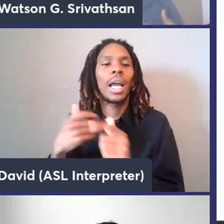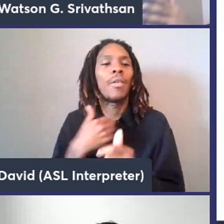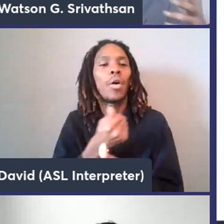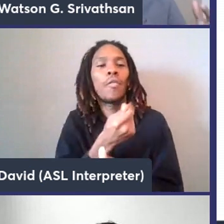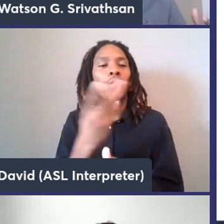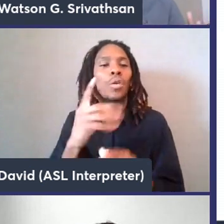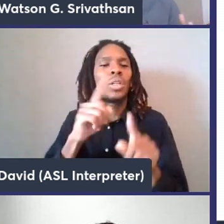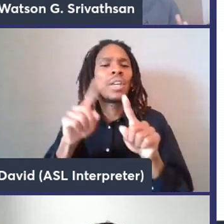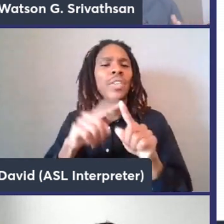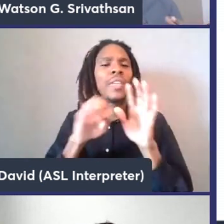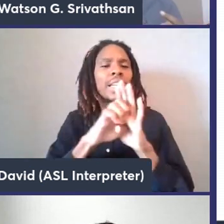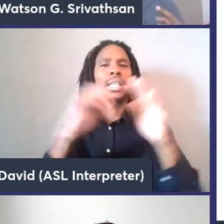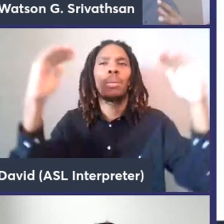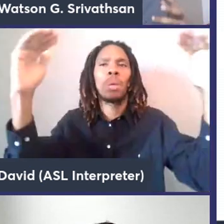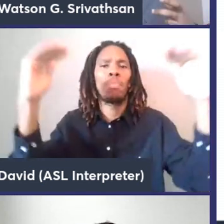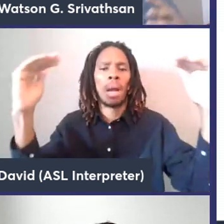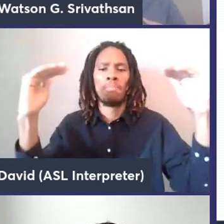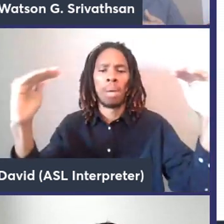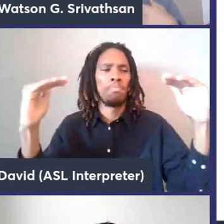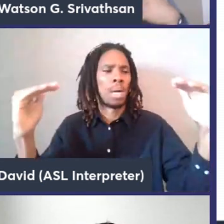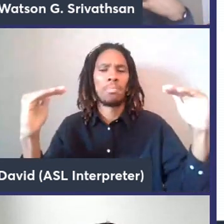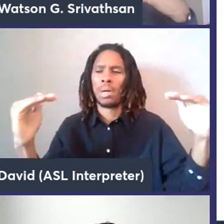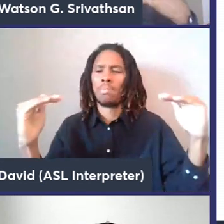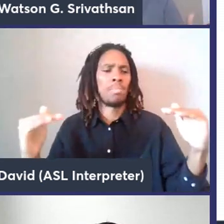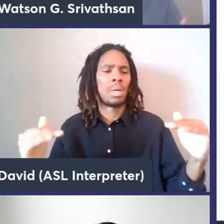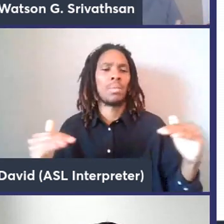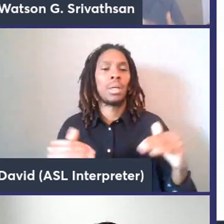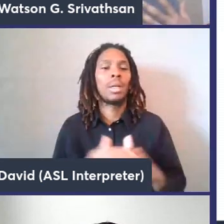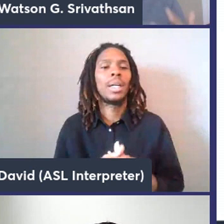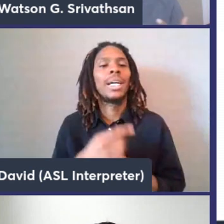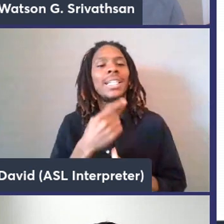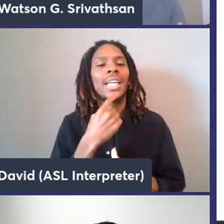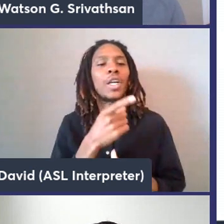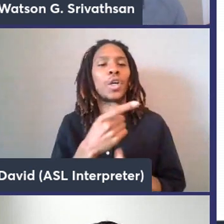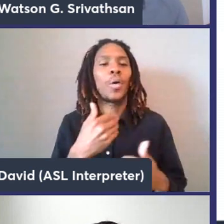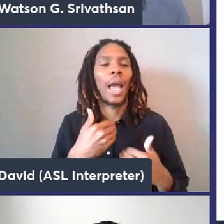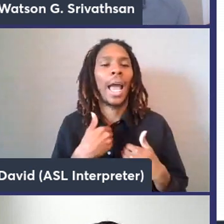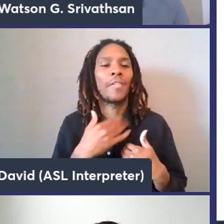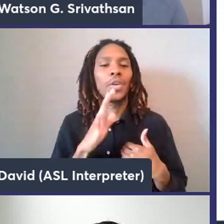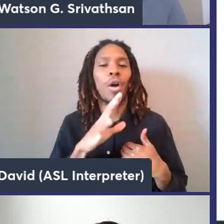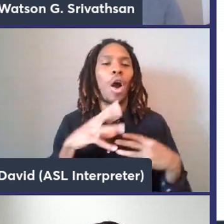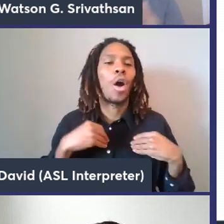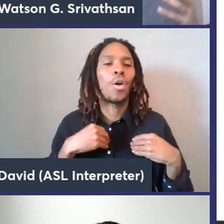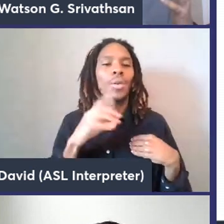so think of it as you're bringing in your own data to enhance the AI, so think of it,